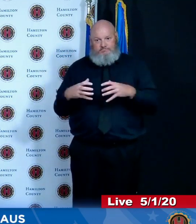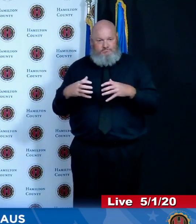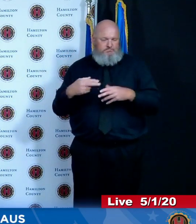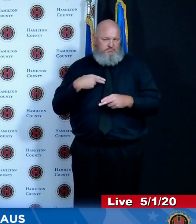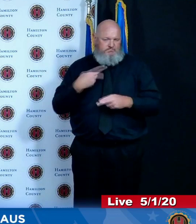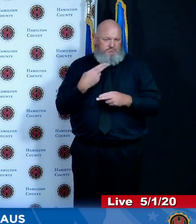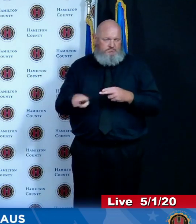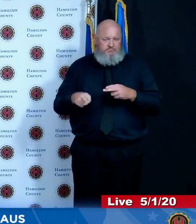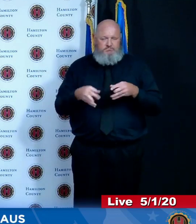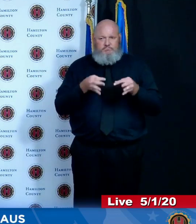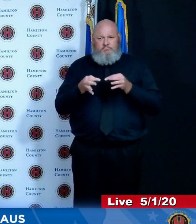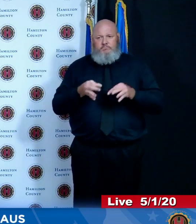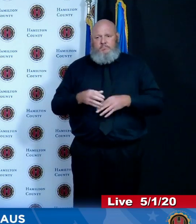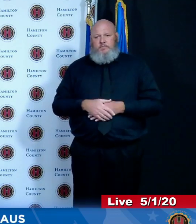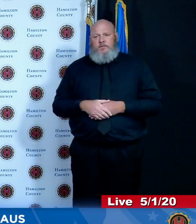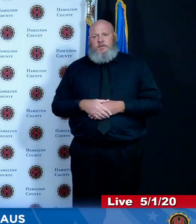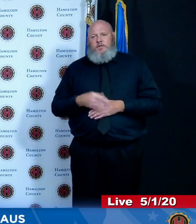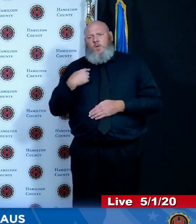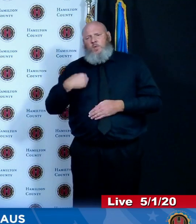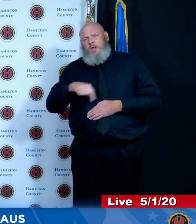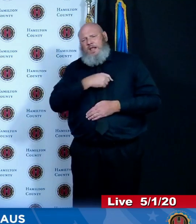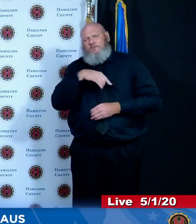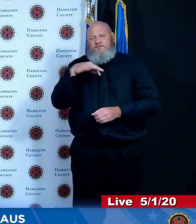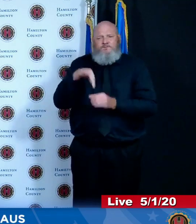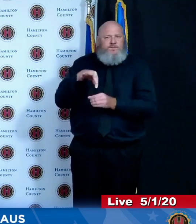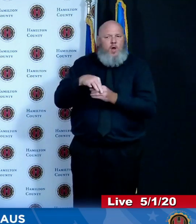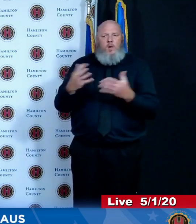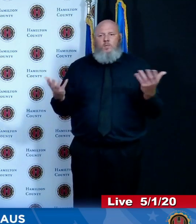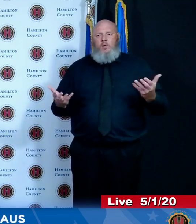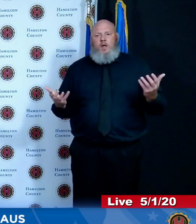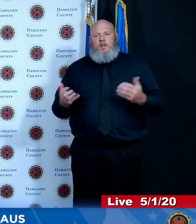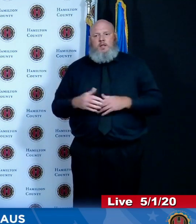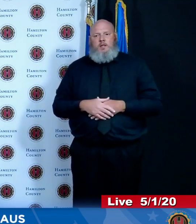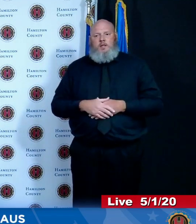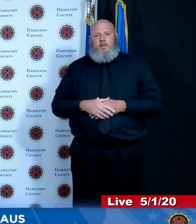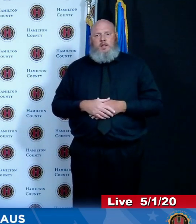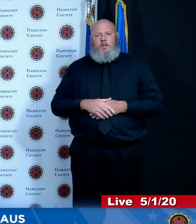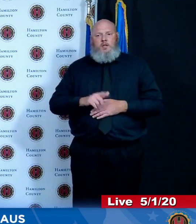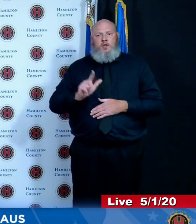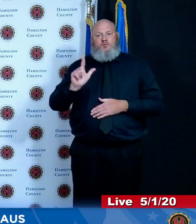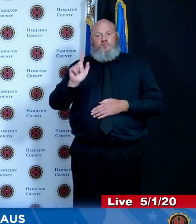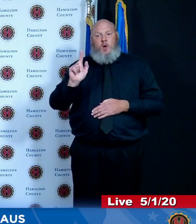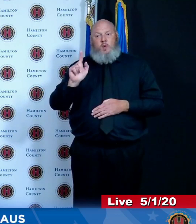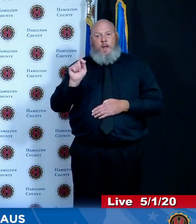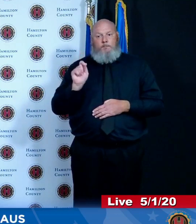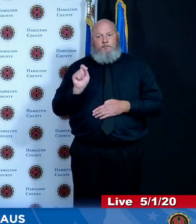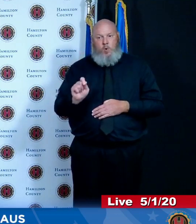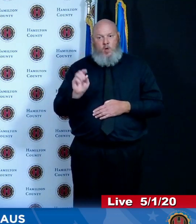21.6 million dollar pack cut package to our budget remember the the